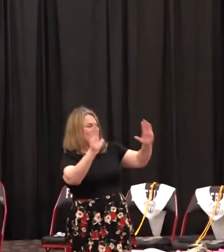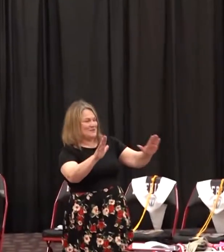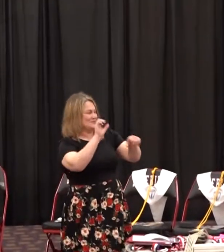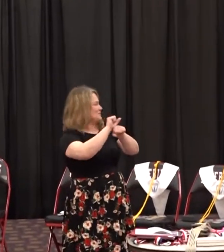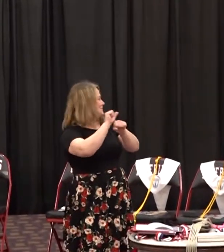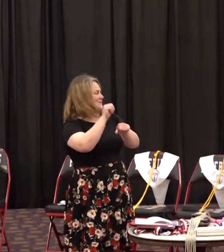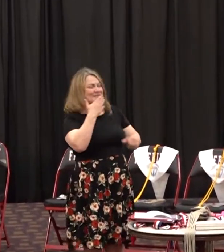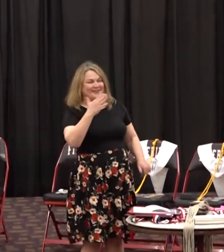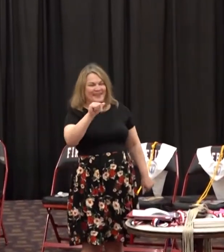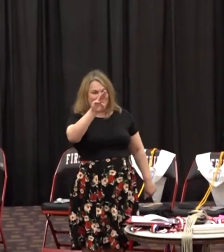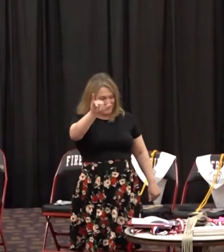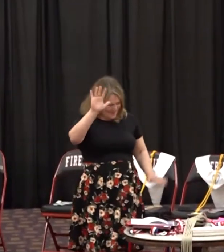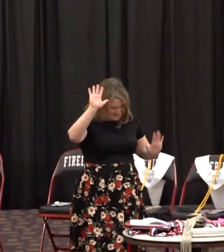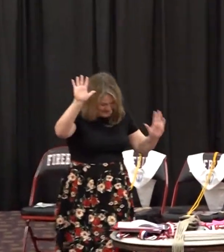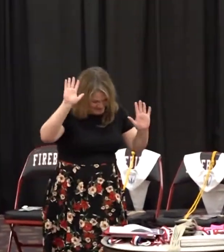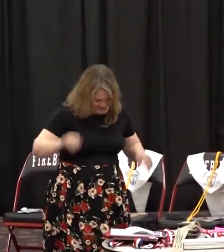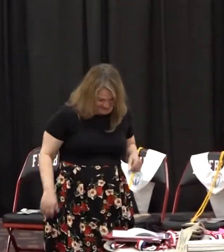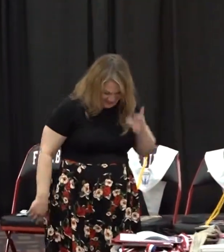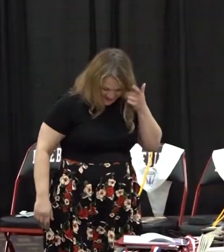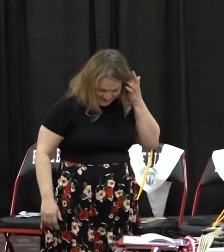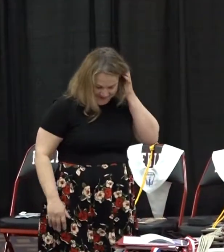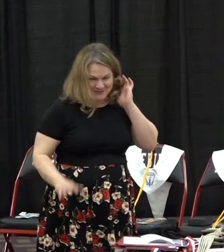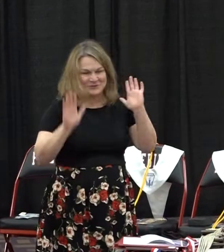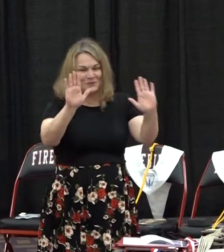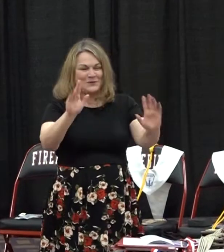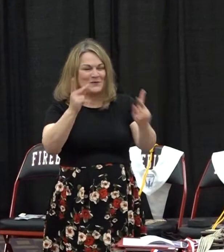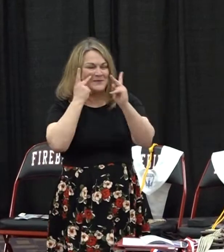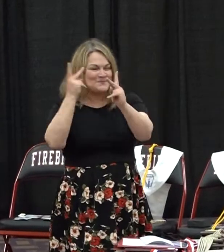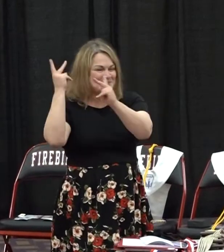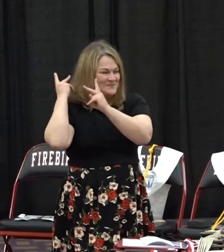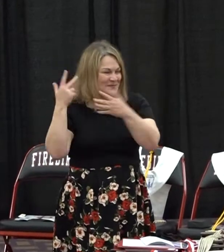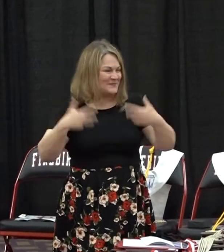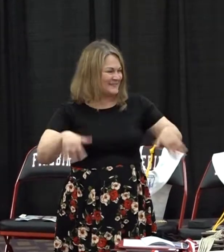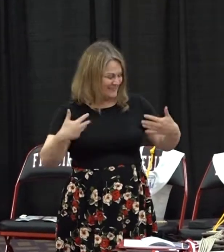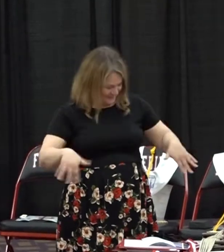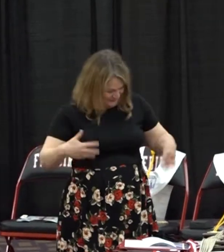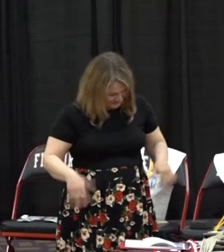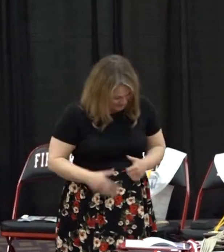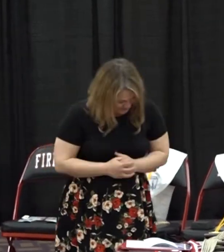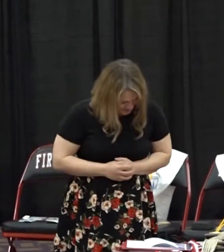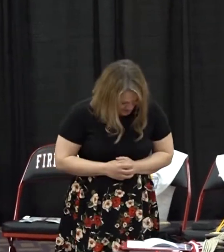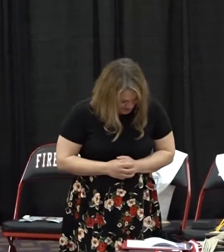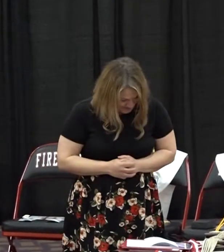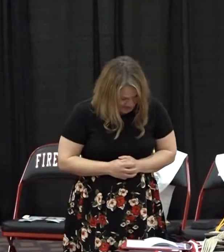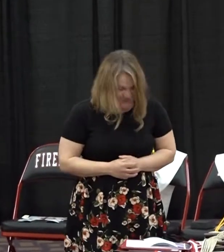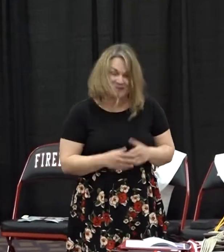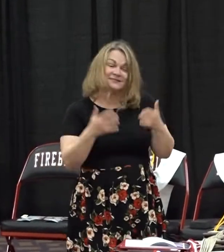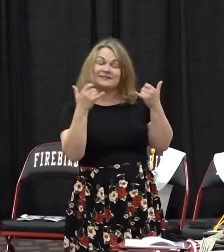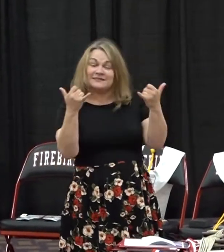Thank you. Awesome job! Thank you, Amy, for creating that. So nice to see those memories.